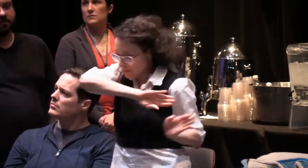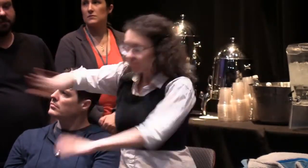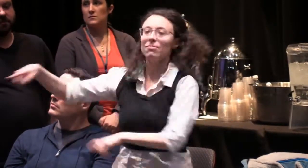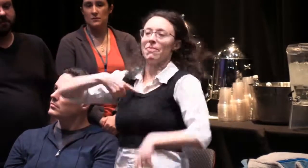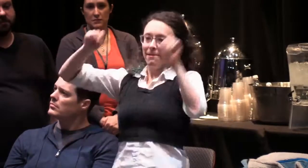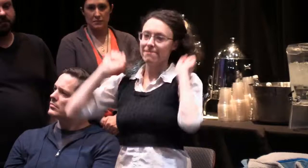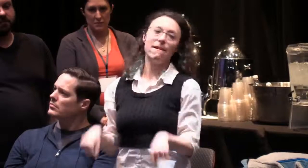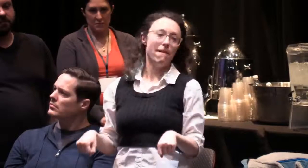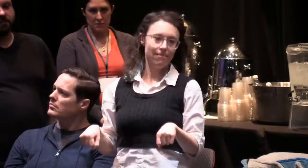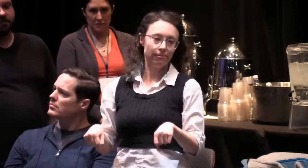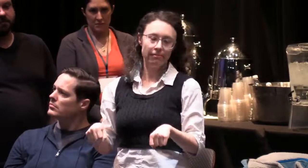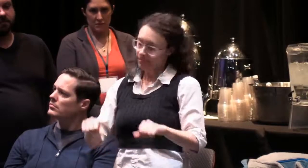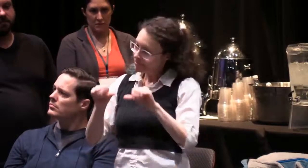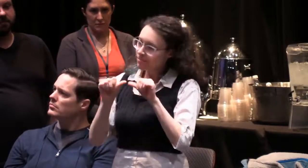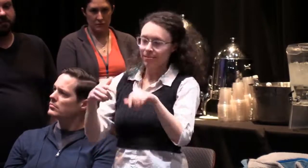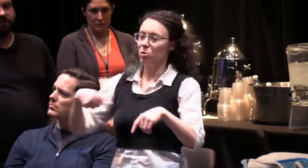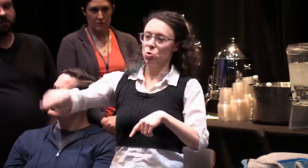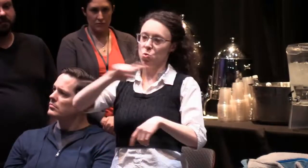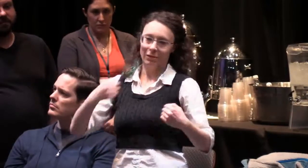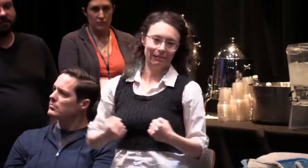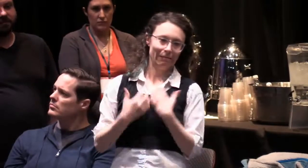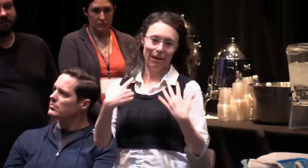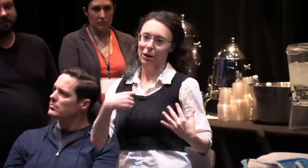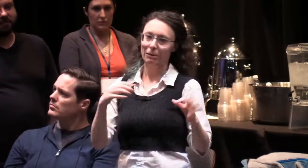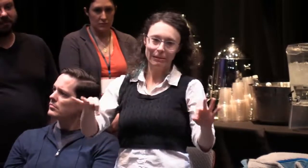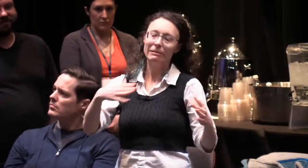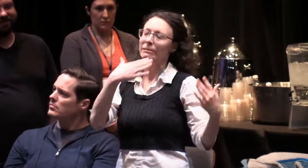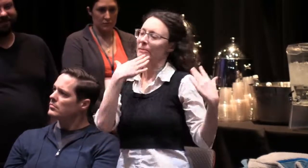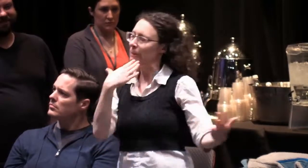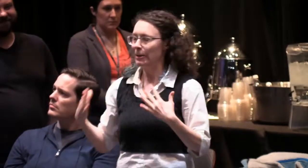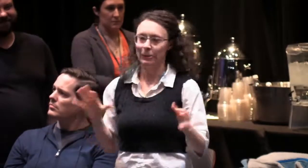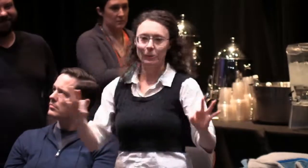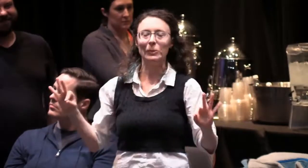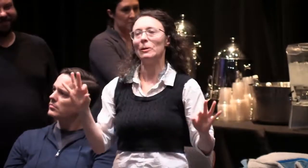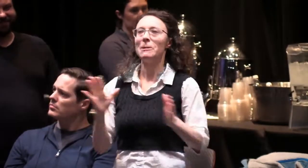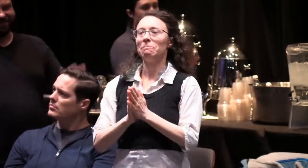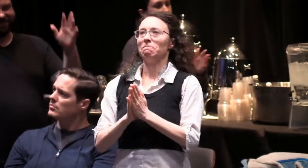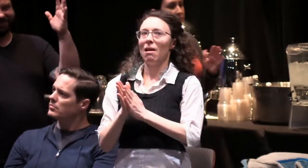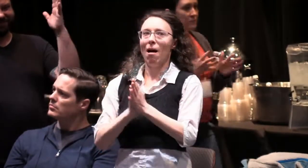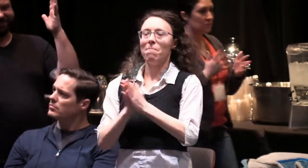and saying that I can't do this and can't do that. I am now courageous and realize that I can do,